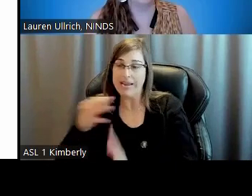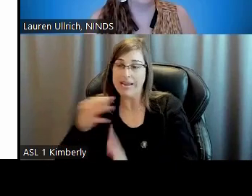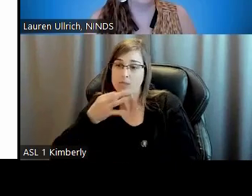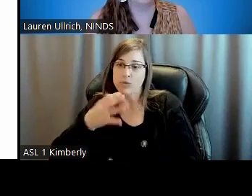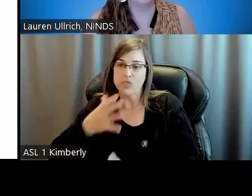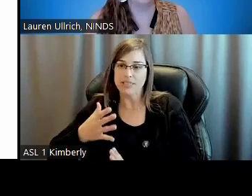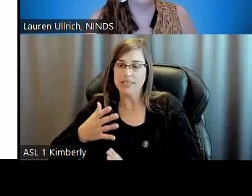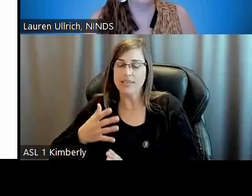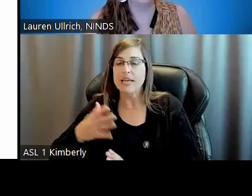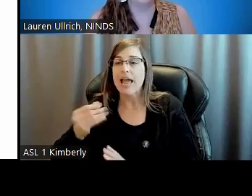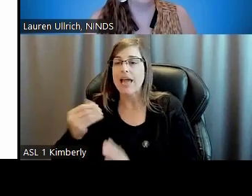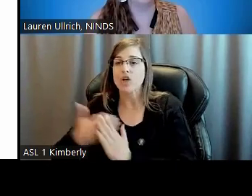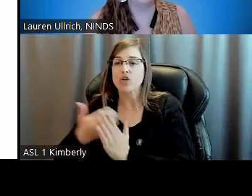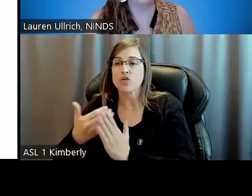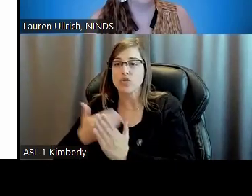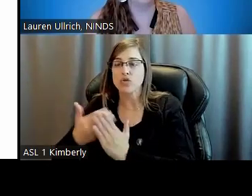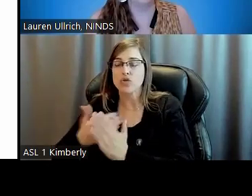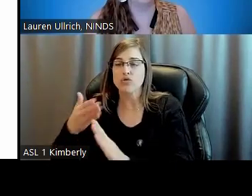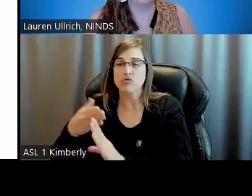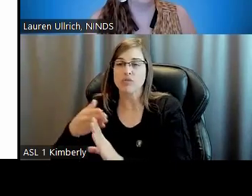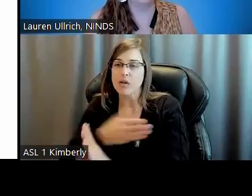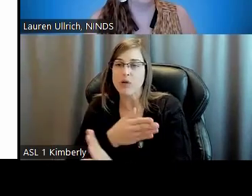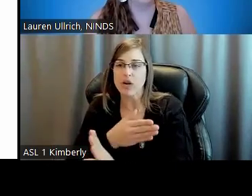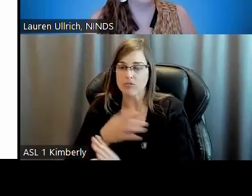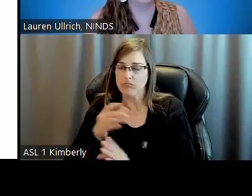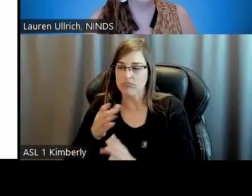in a new direction that you don't have preliminary data on.